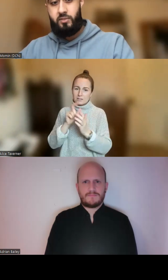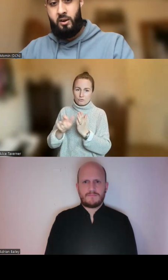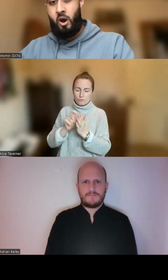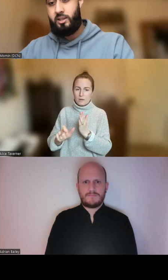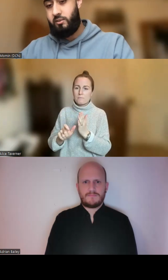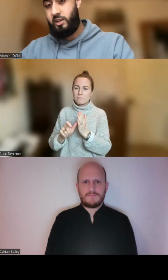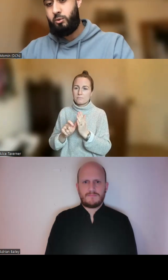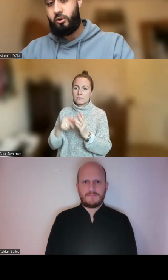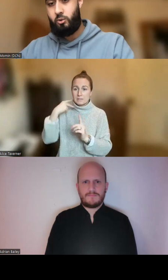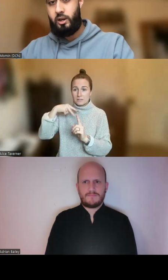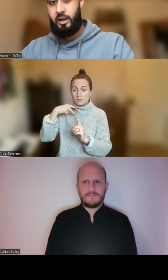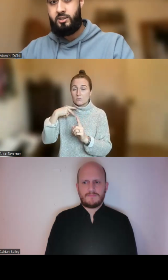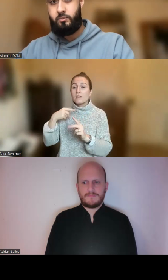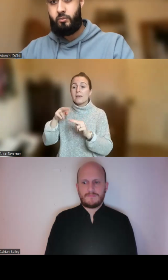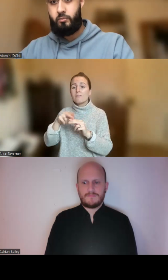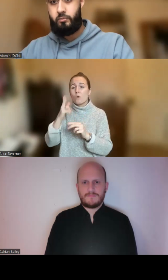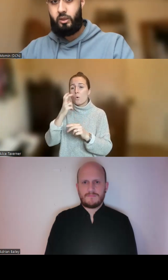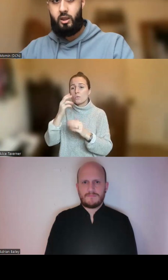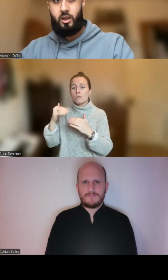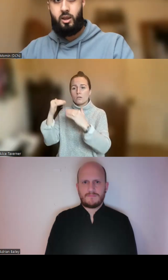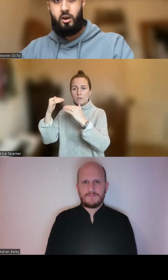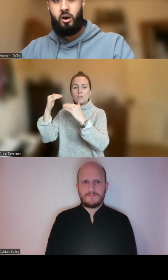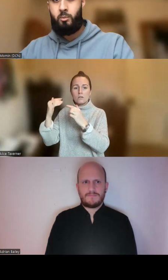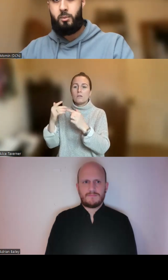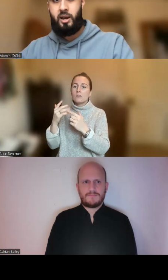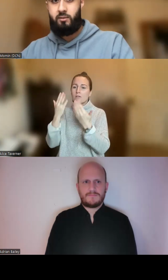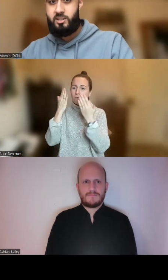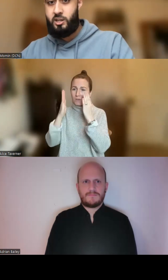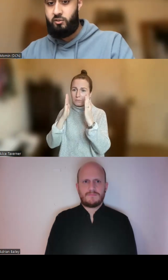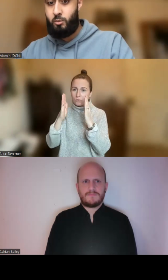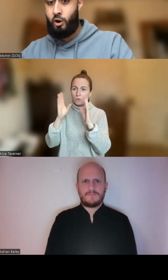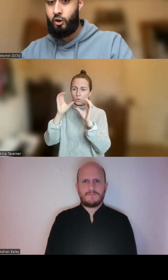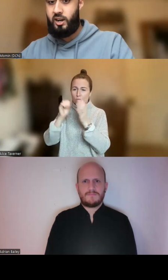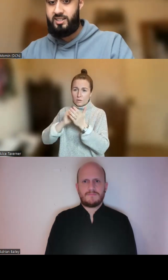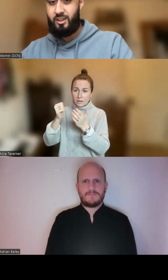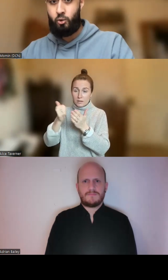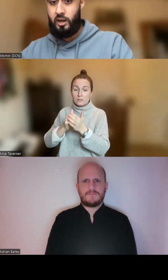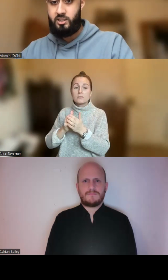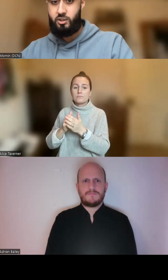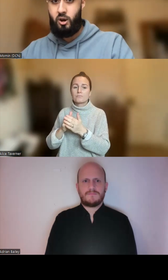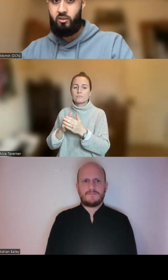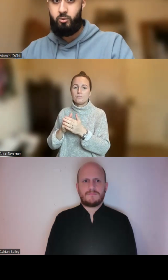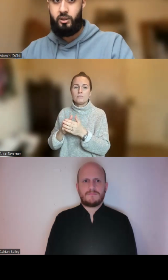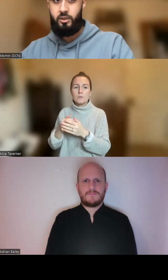If they're not I'd say Facebook and Google Ads. Are people actively searching for your product? I'd say Google Ads to start off with.